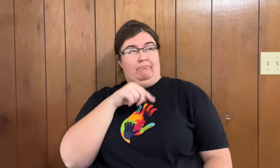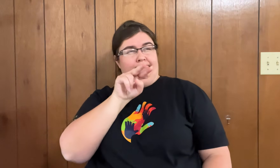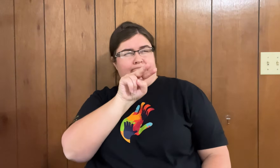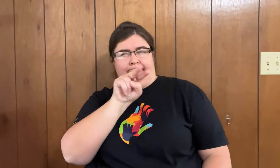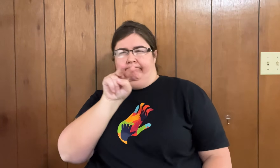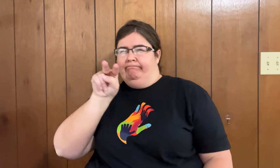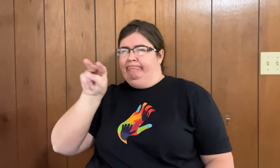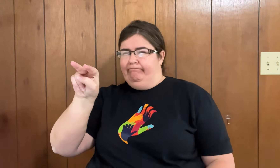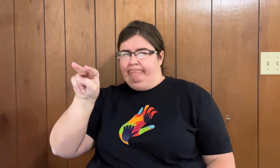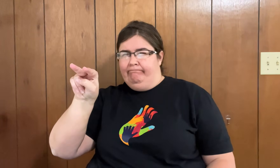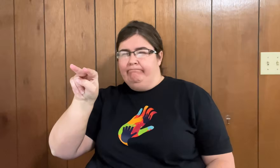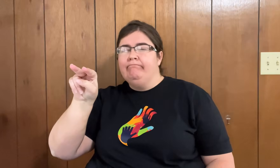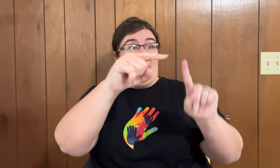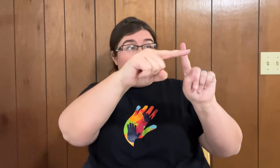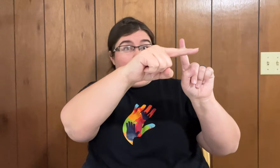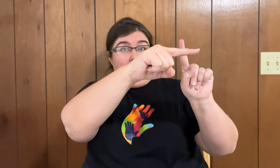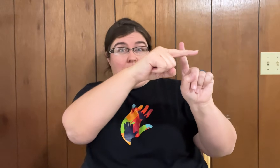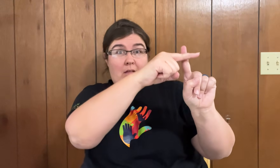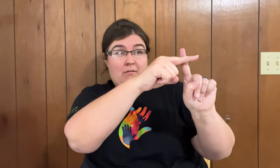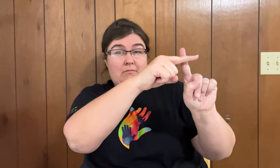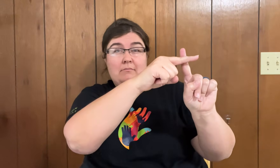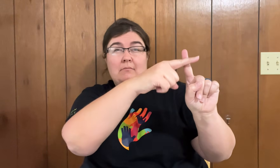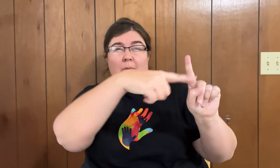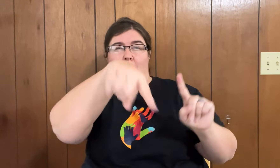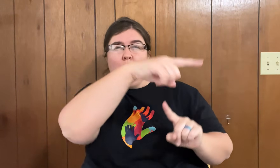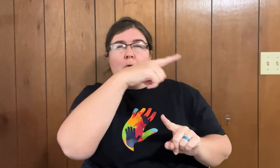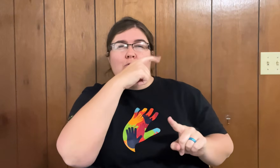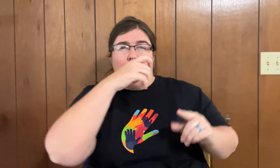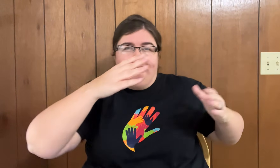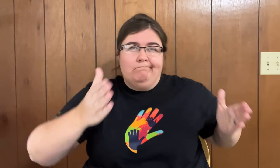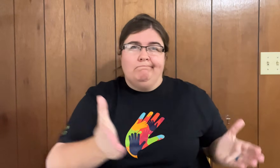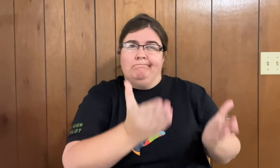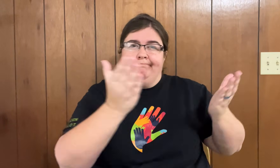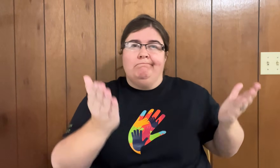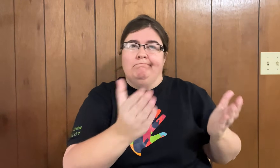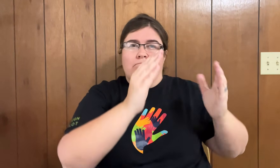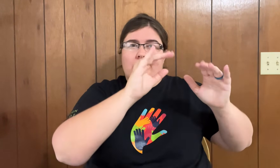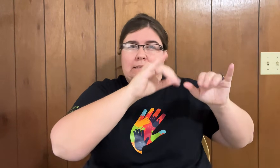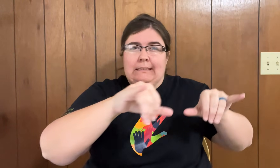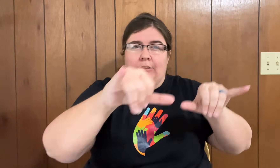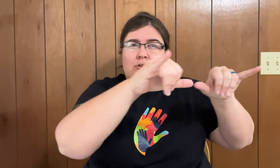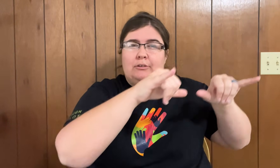As I look at the pros and cons, it seems that those who are promote standardization,